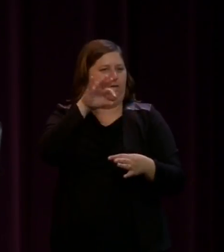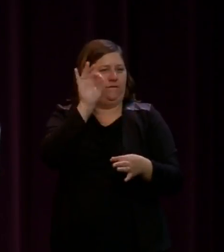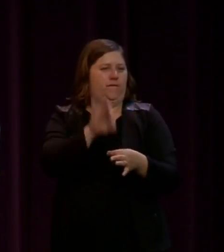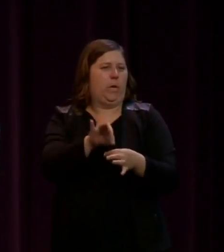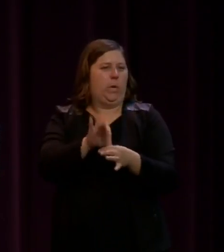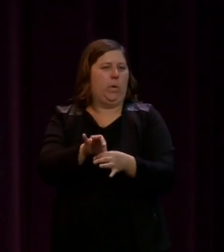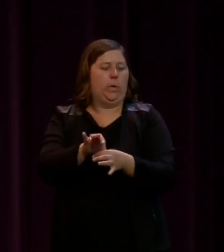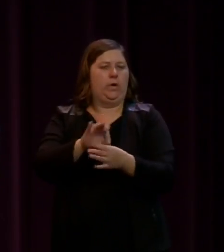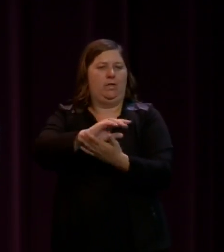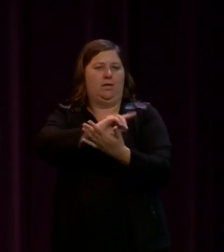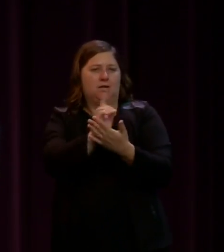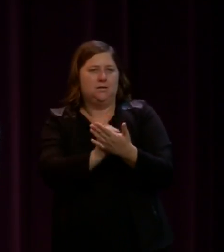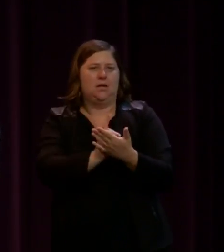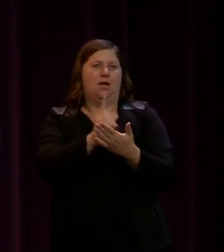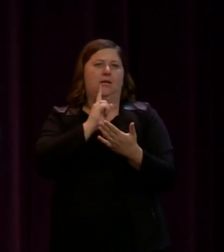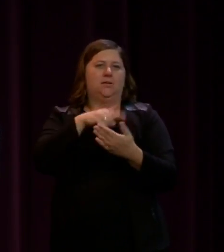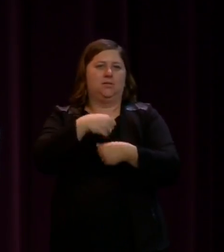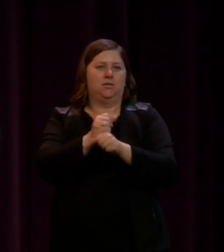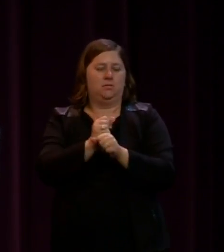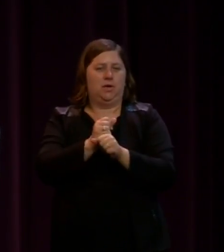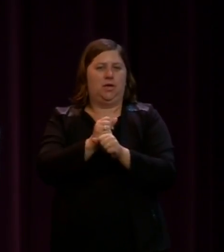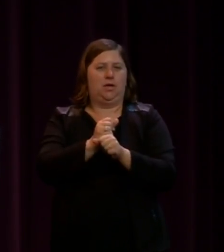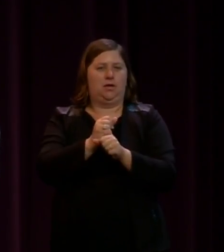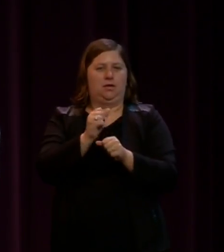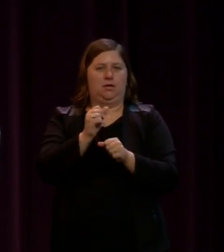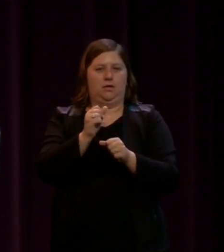PRODUCE A VOTE AMONGST THE CITIZENS OF THE DISTRICT OF